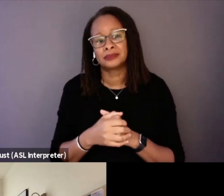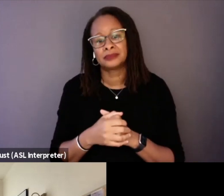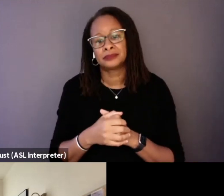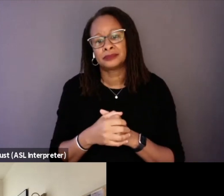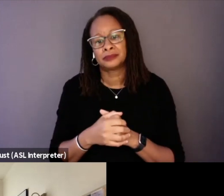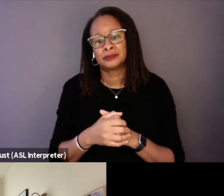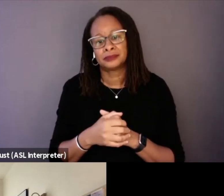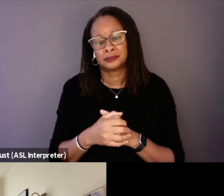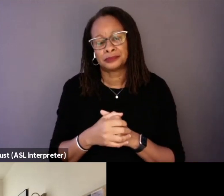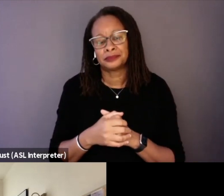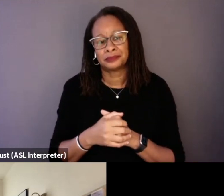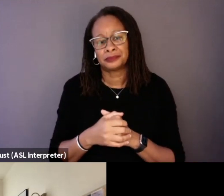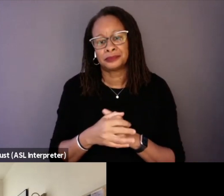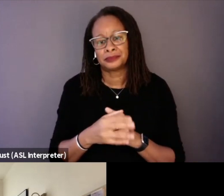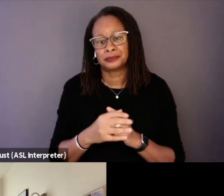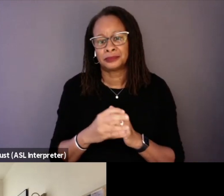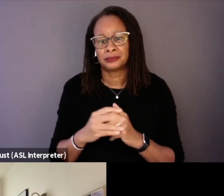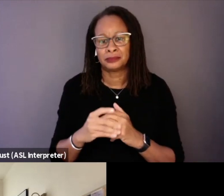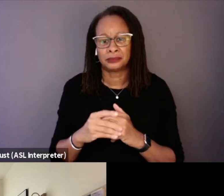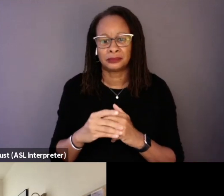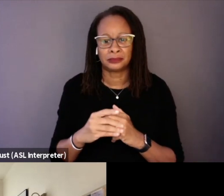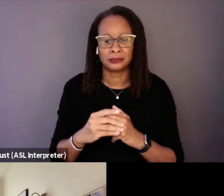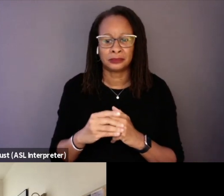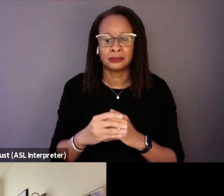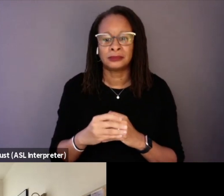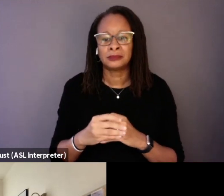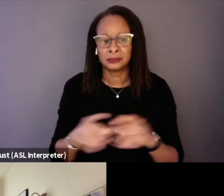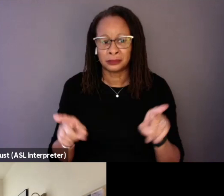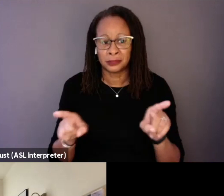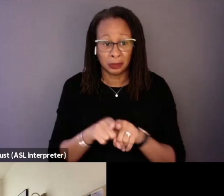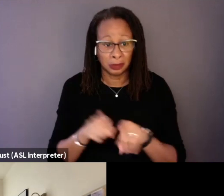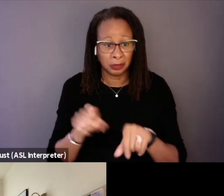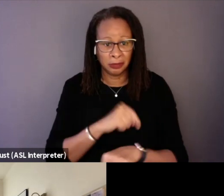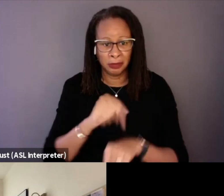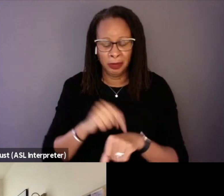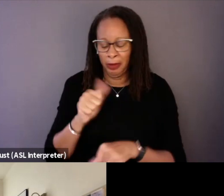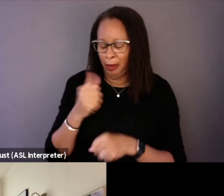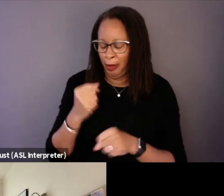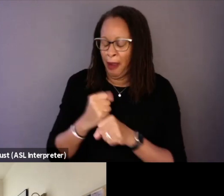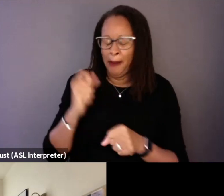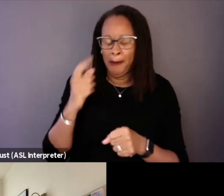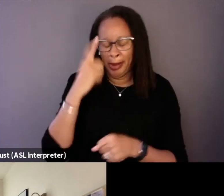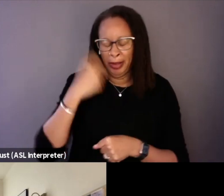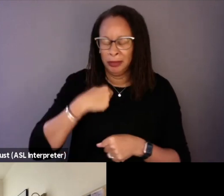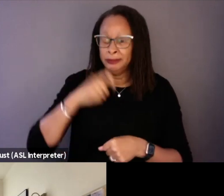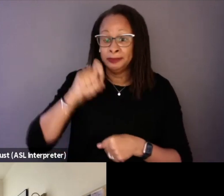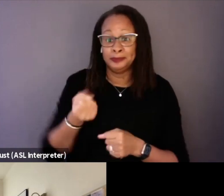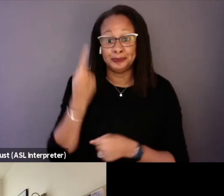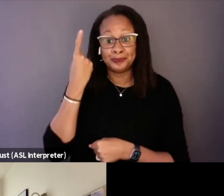But yeah, it took that long also because I needed to understand what was going on,